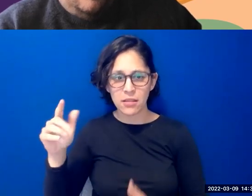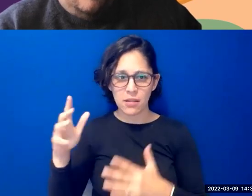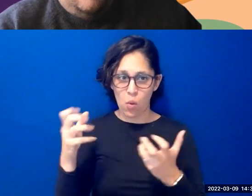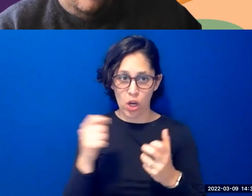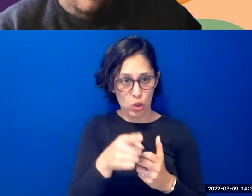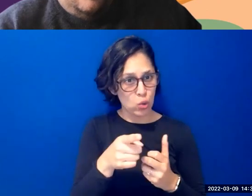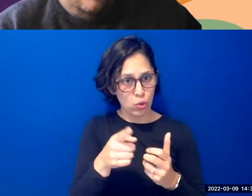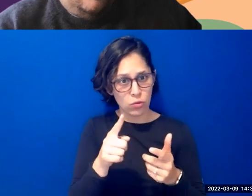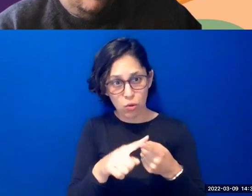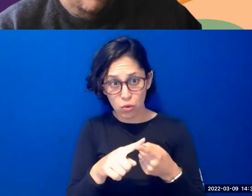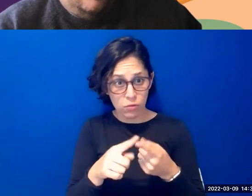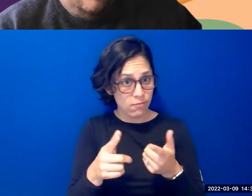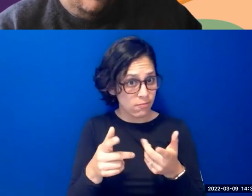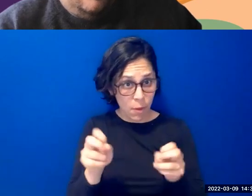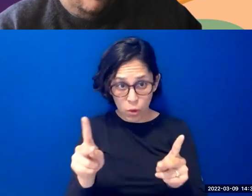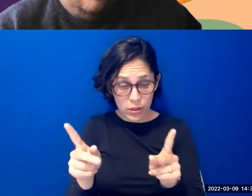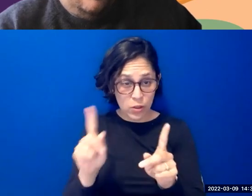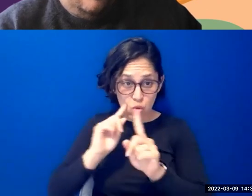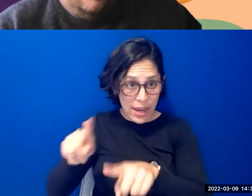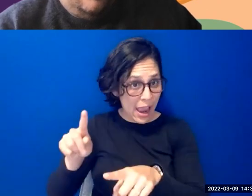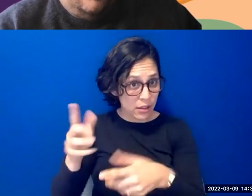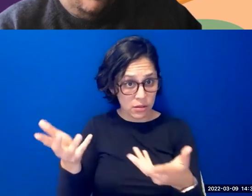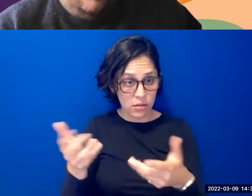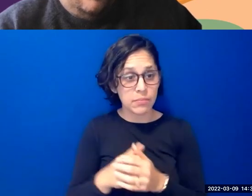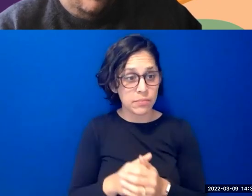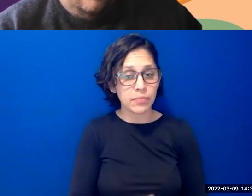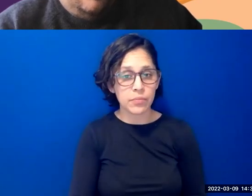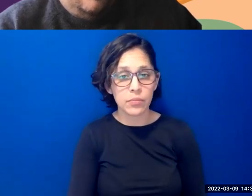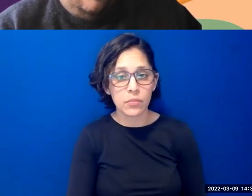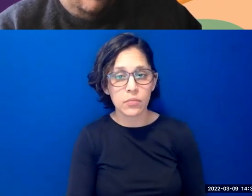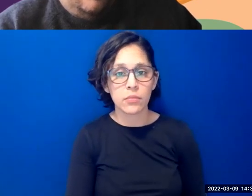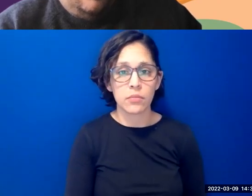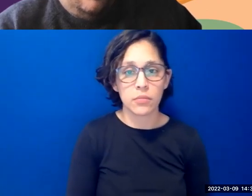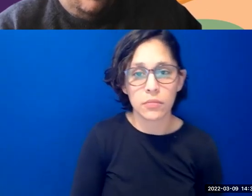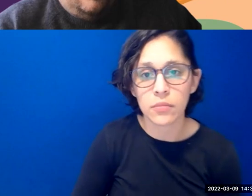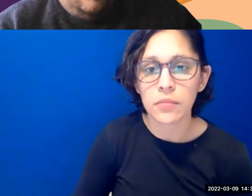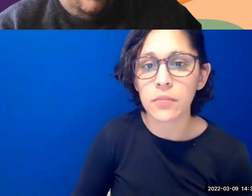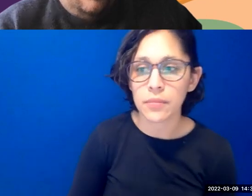Aurora Chang: I thank you for. Aurora Chang: Putting that out there and.